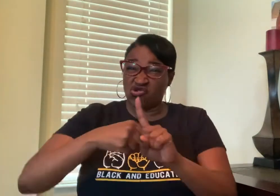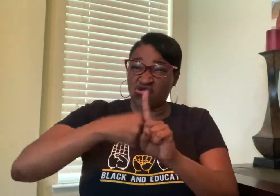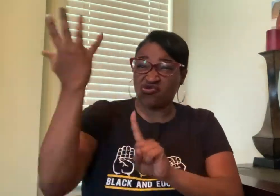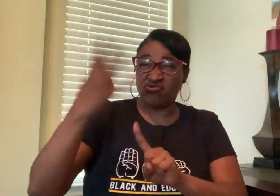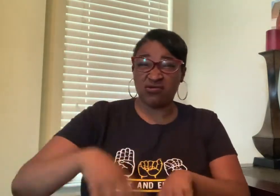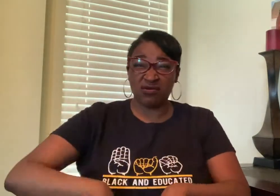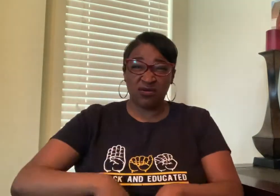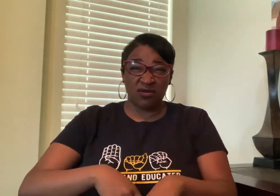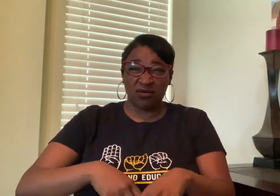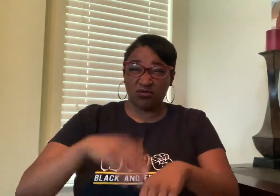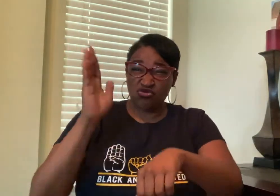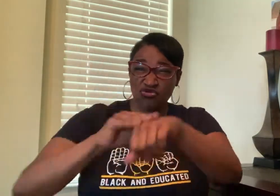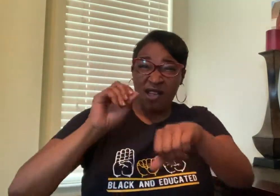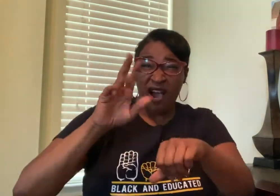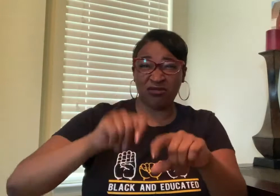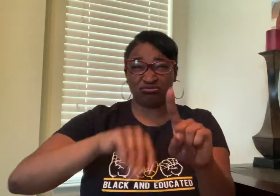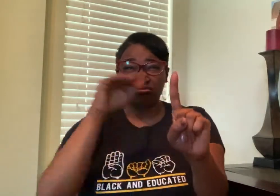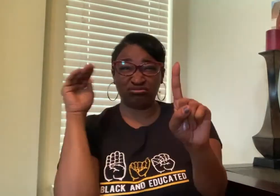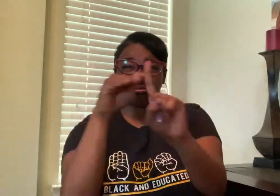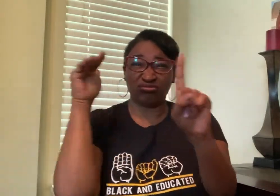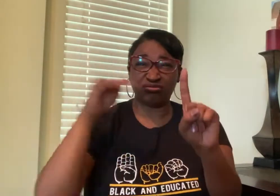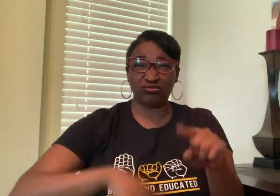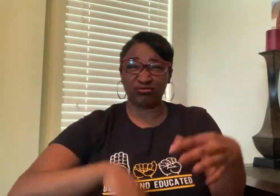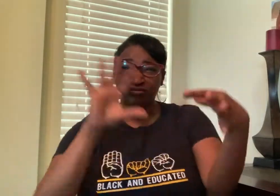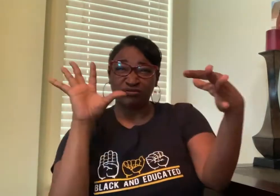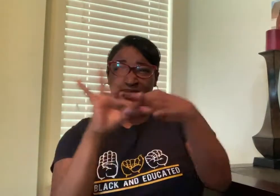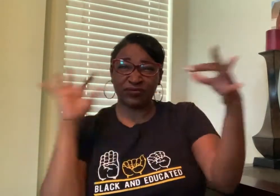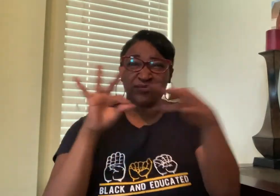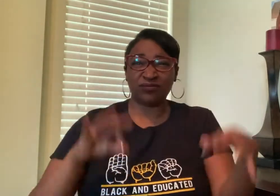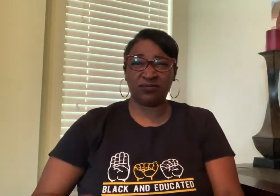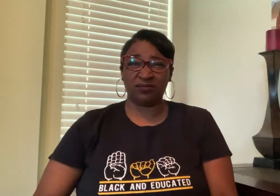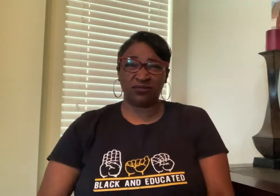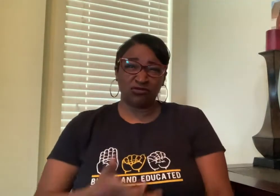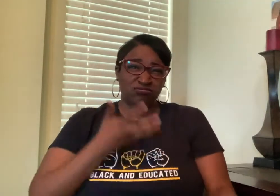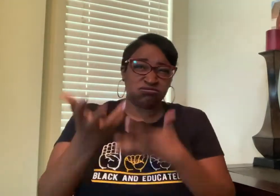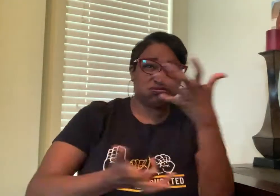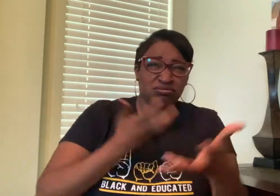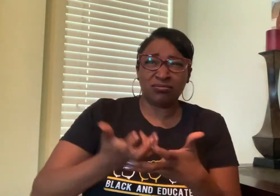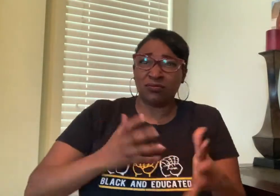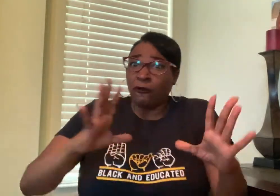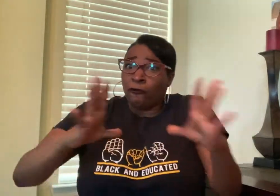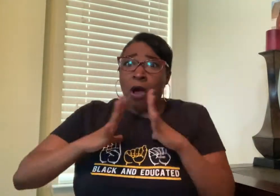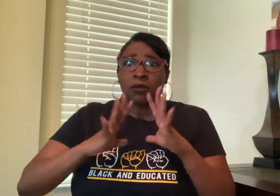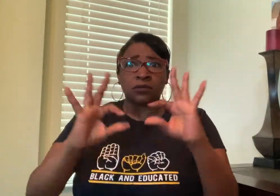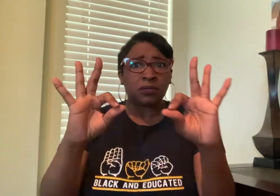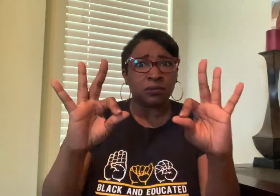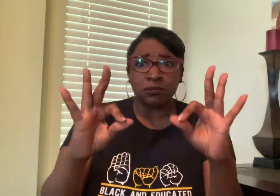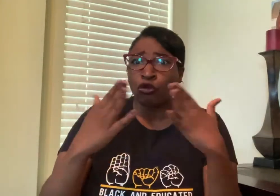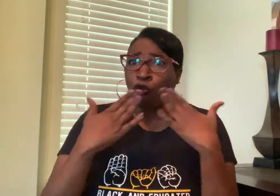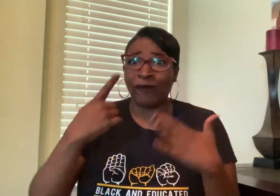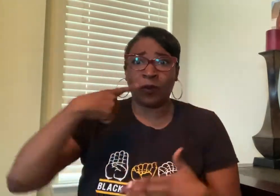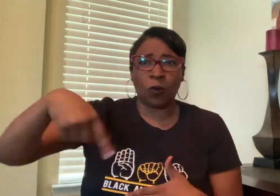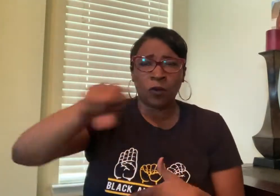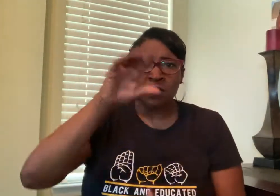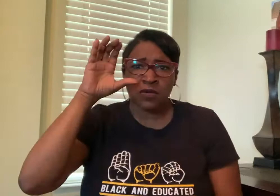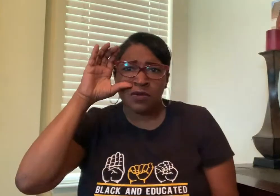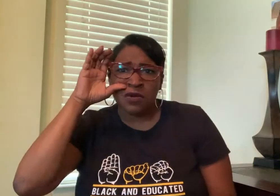We can cancel, call out, criticize, complain and rant, that’s fine, it is good for others